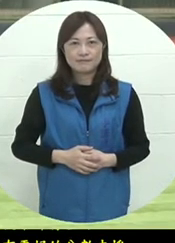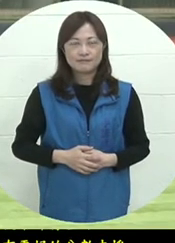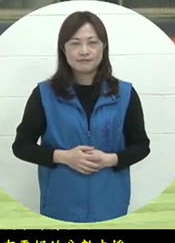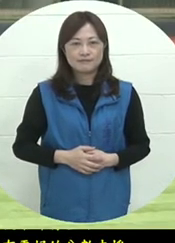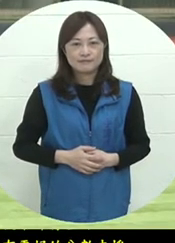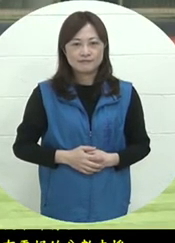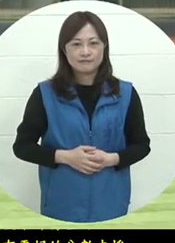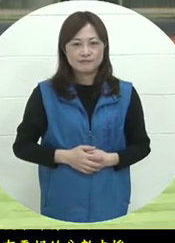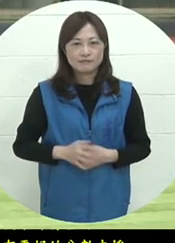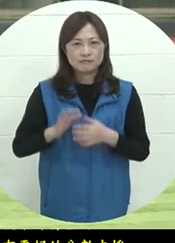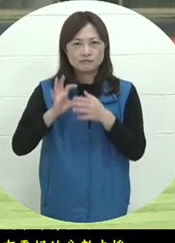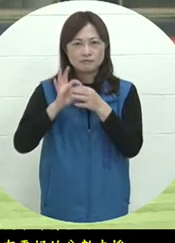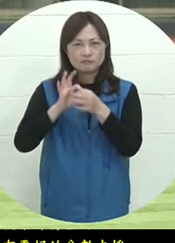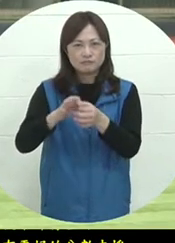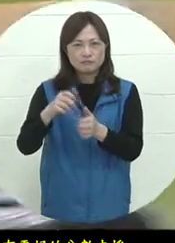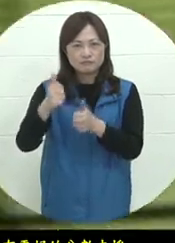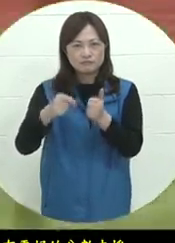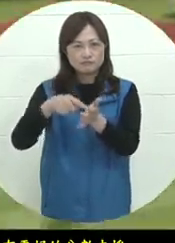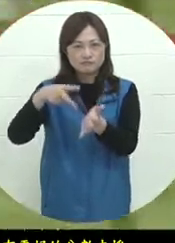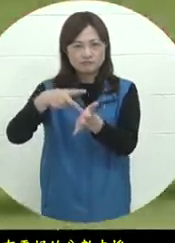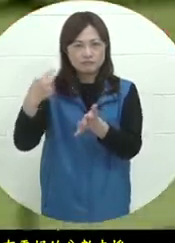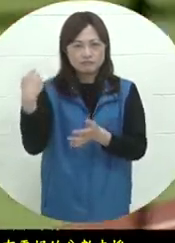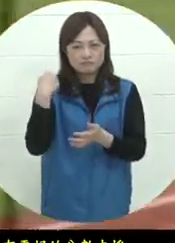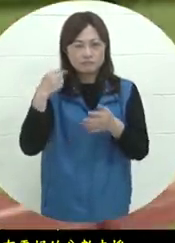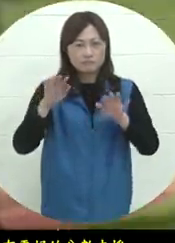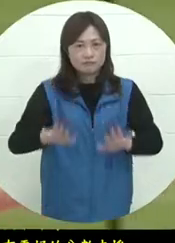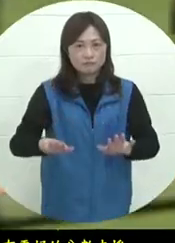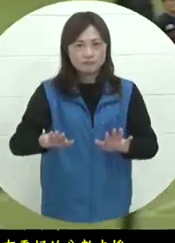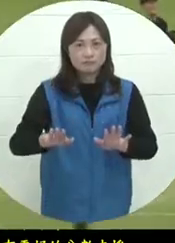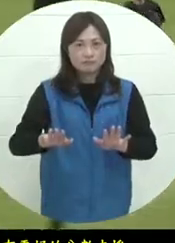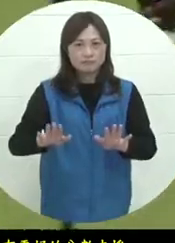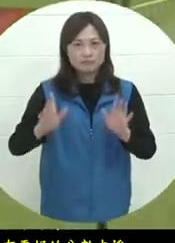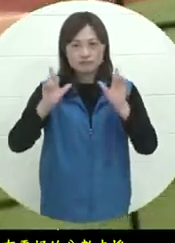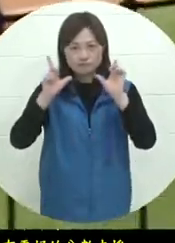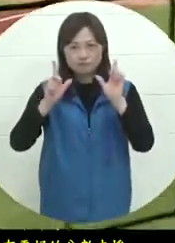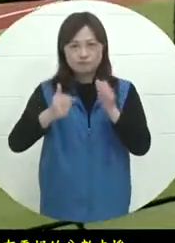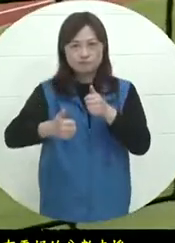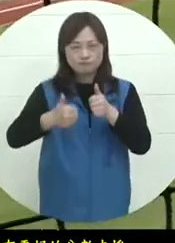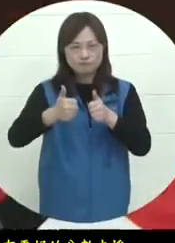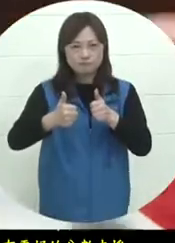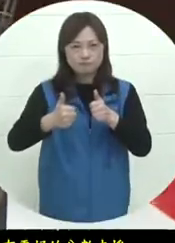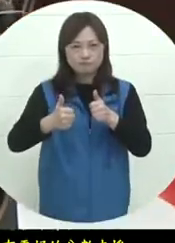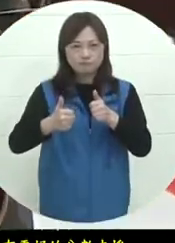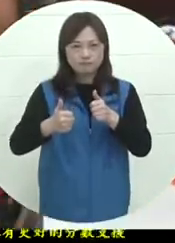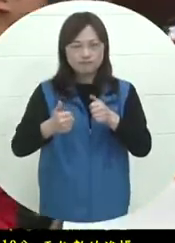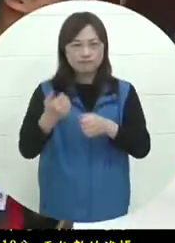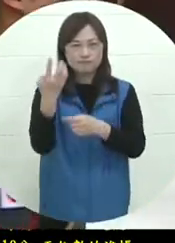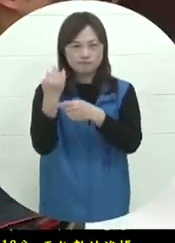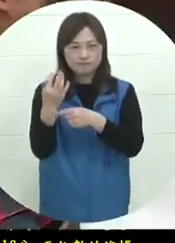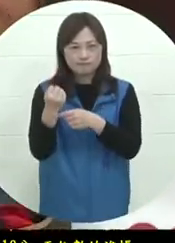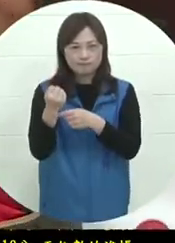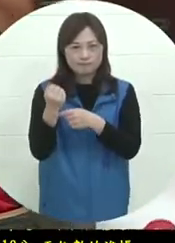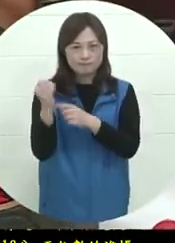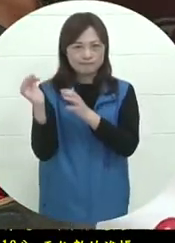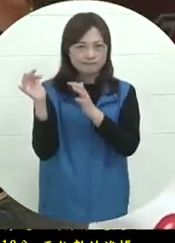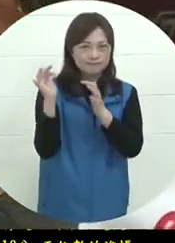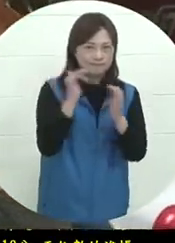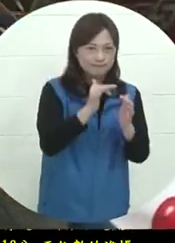, of course, two games in a row. Yesterday and today's preliminary match, Japan's scoring attack came to more than 10 points.